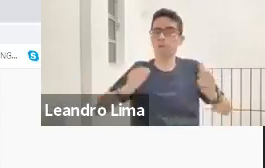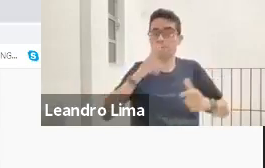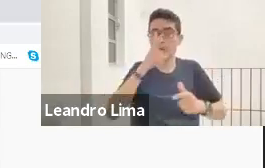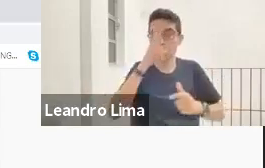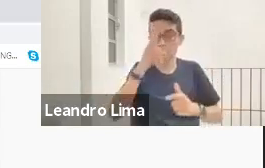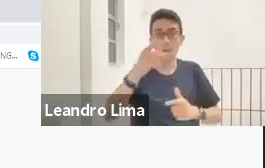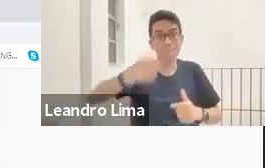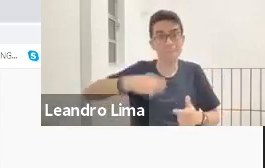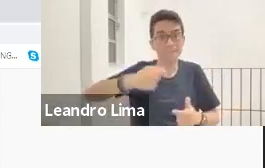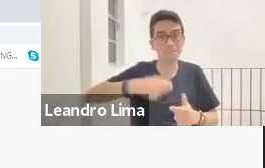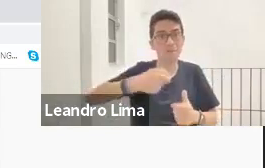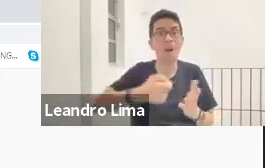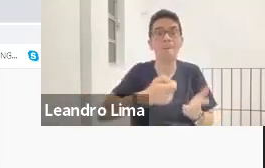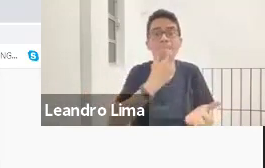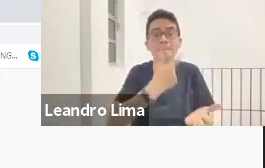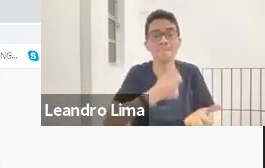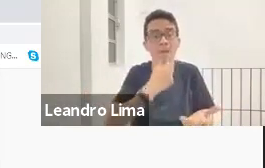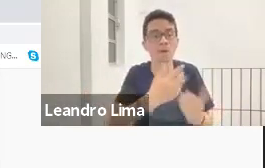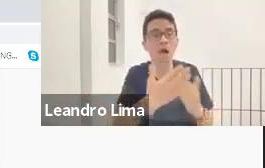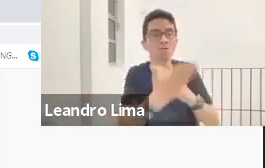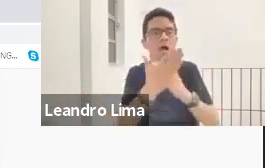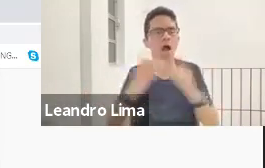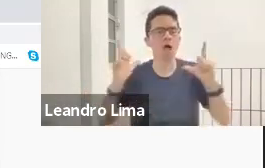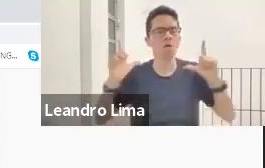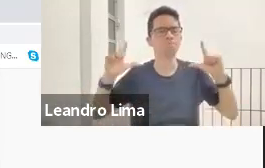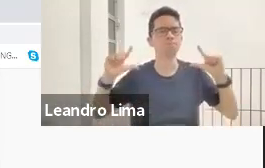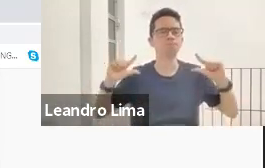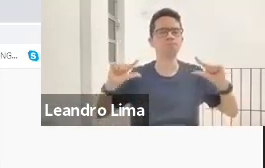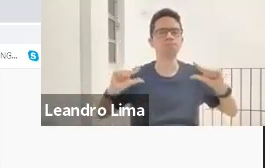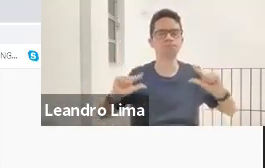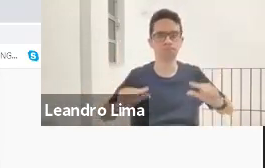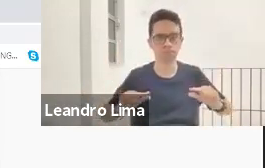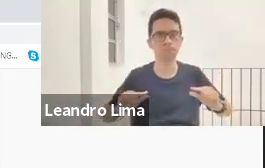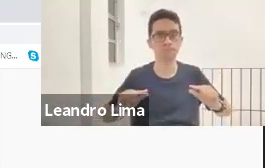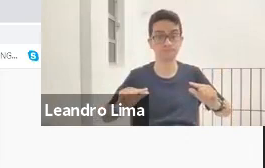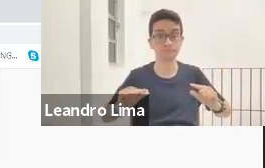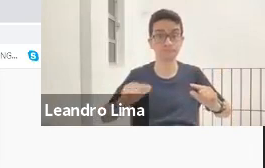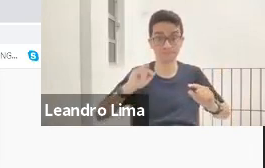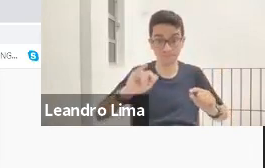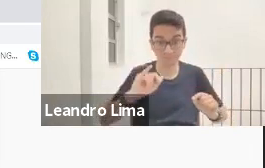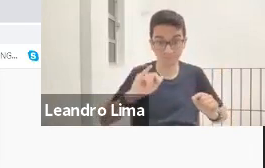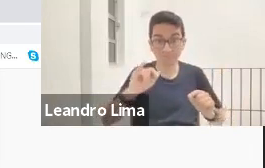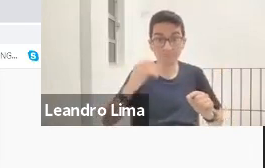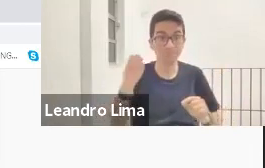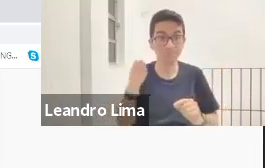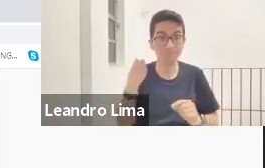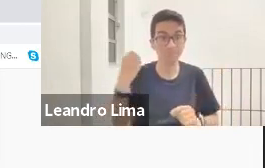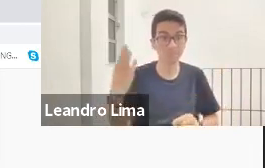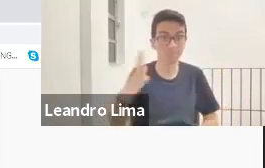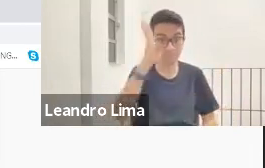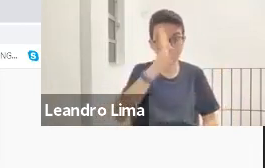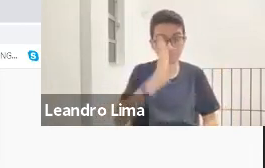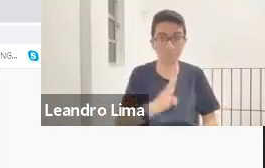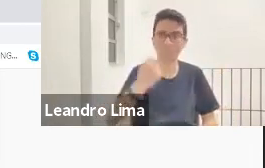, I, I take medications if I were down in Brazil giving this talk, I would have to take a lot of drugs. If I were to come If I were to come down to Brazil I would have to take a lot of